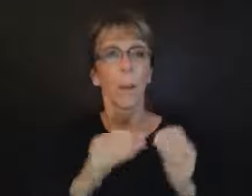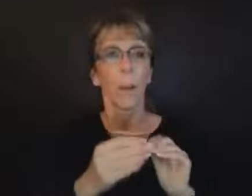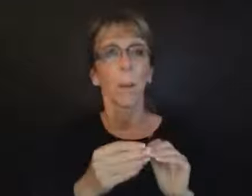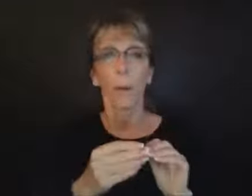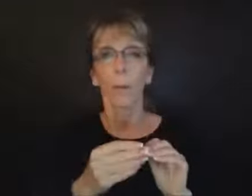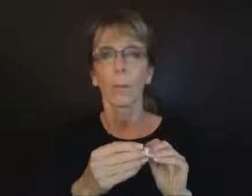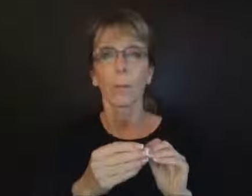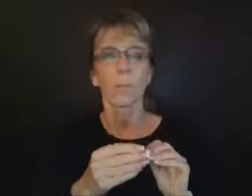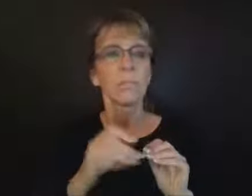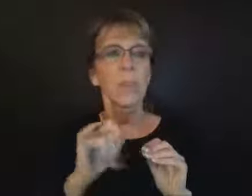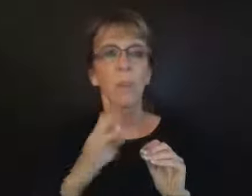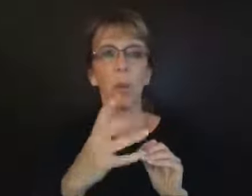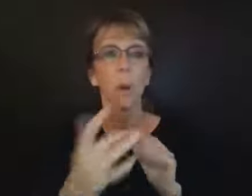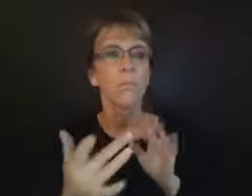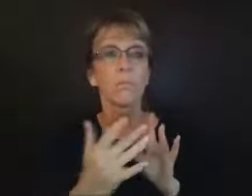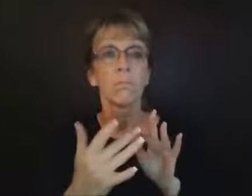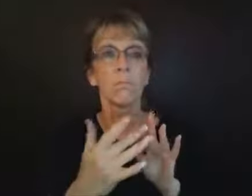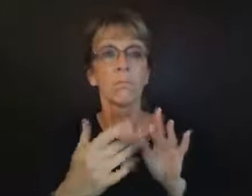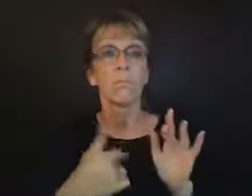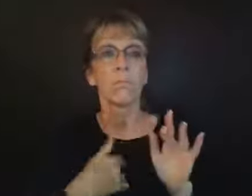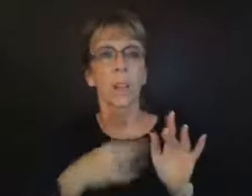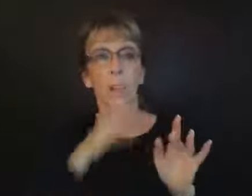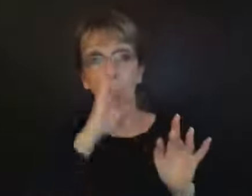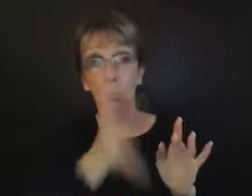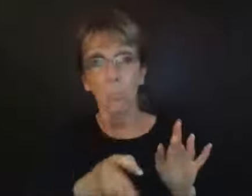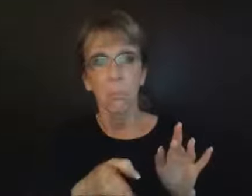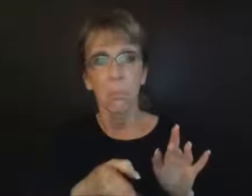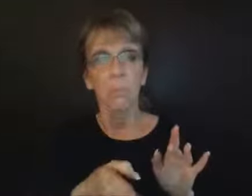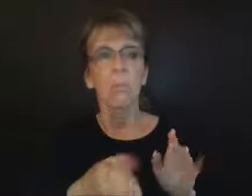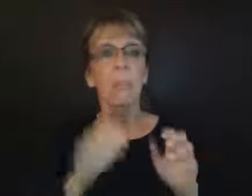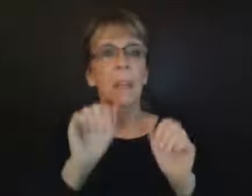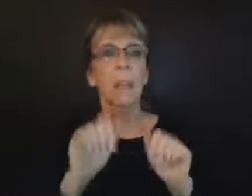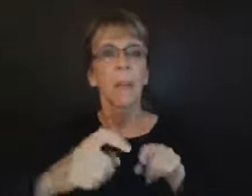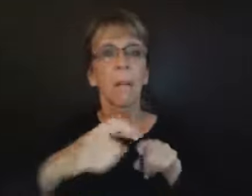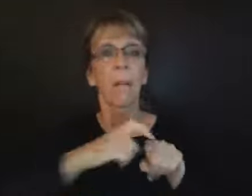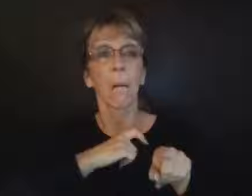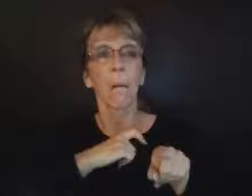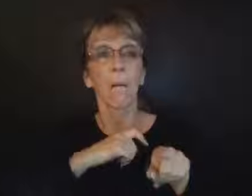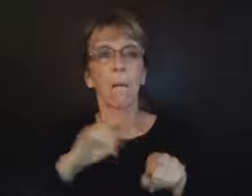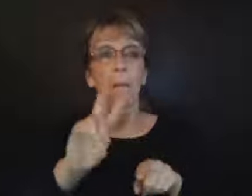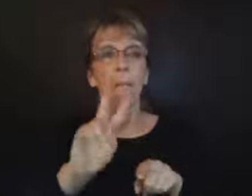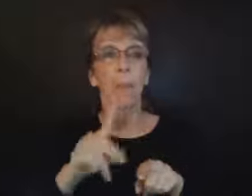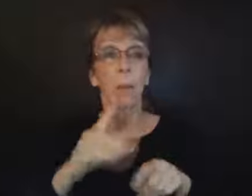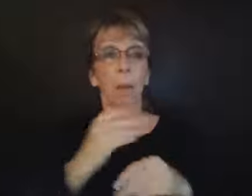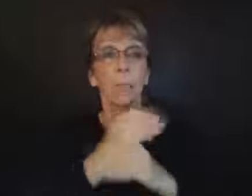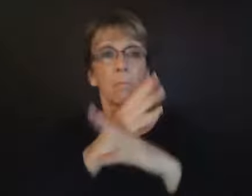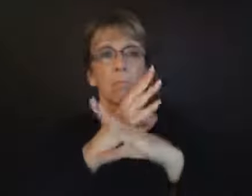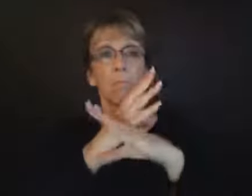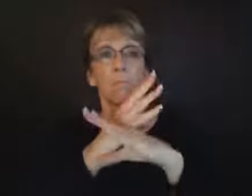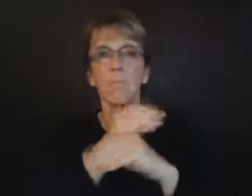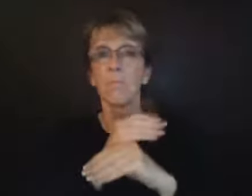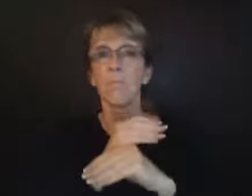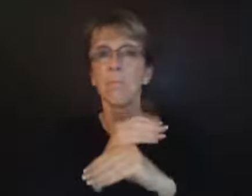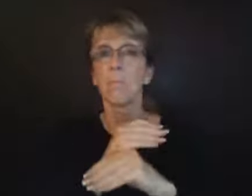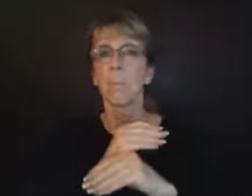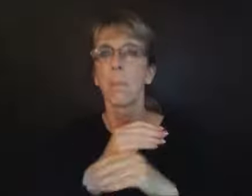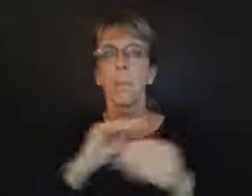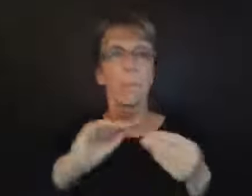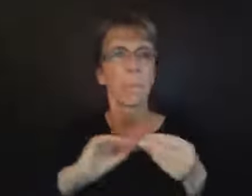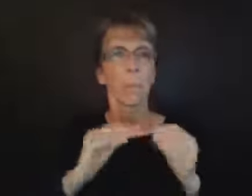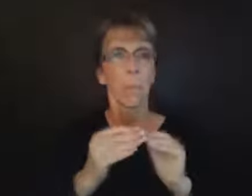If you want to call me directly, the number is